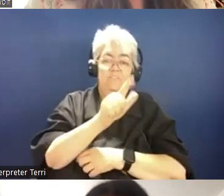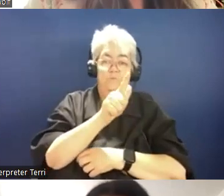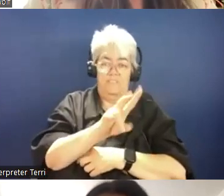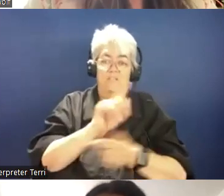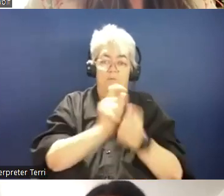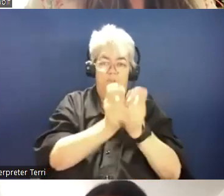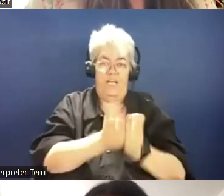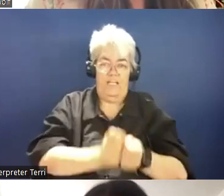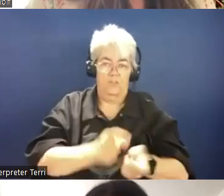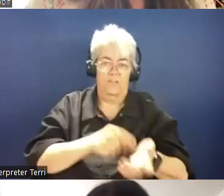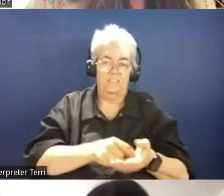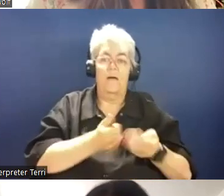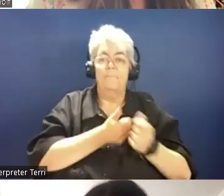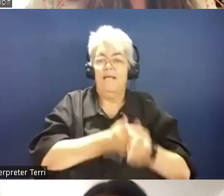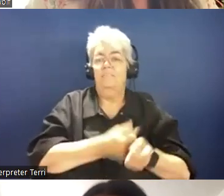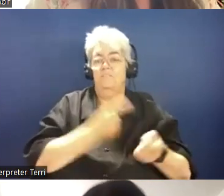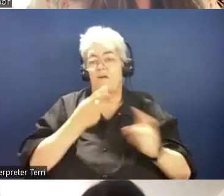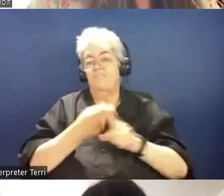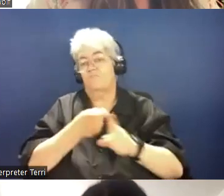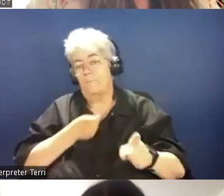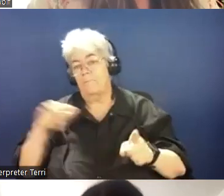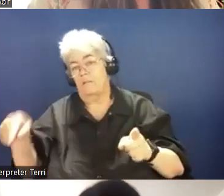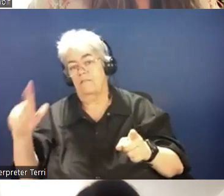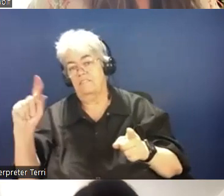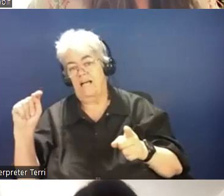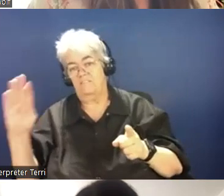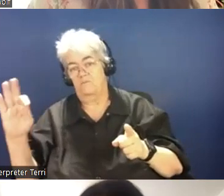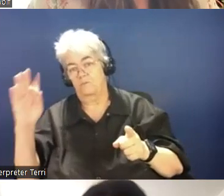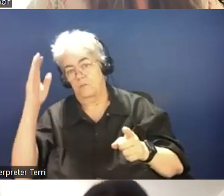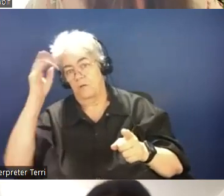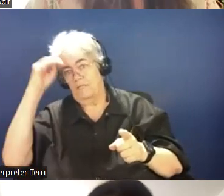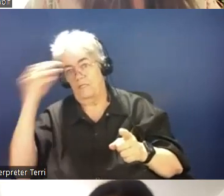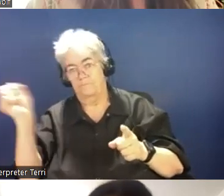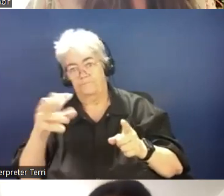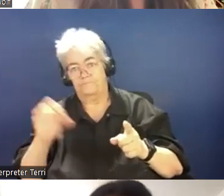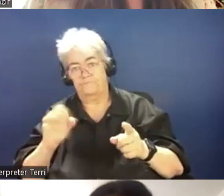on recommendations from that task force and input from stakeholders like Violence Free Colorado.